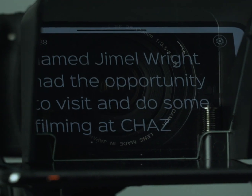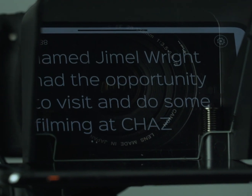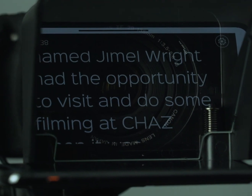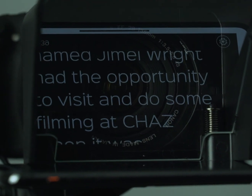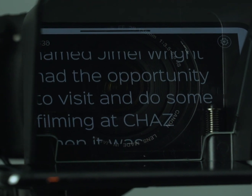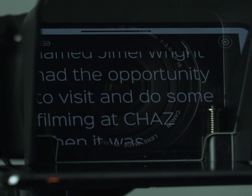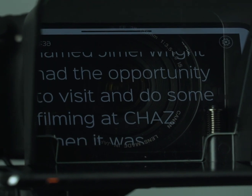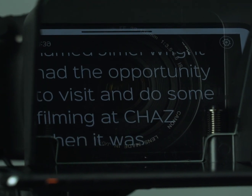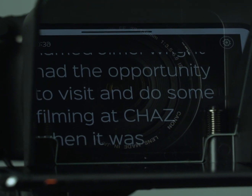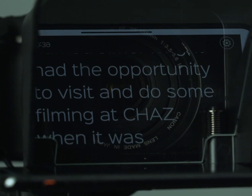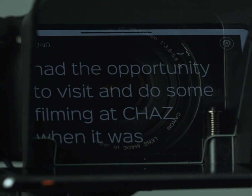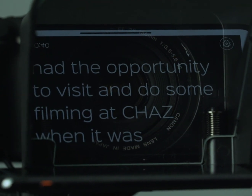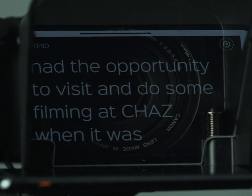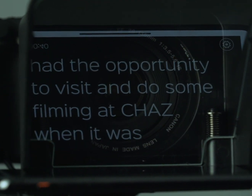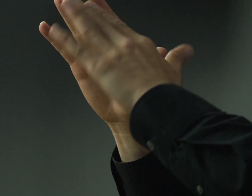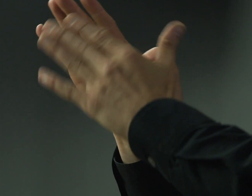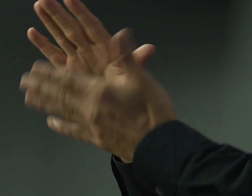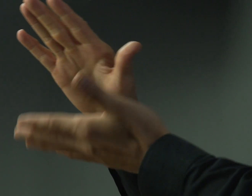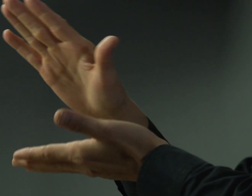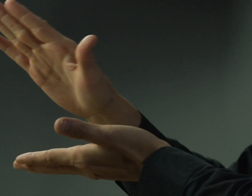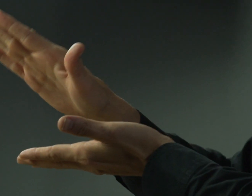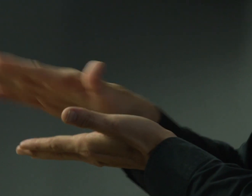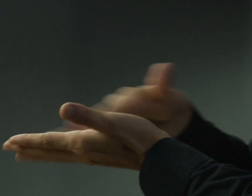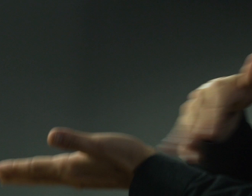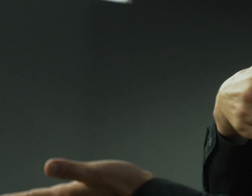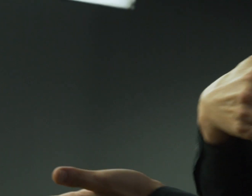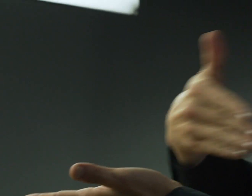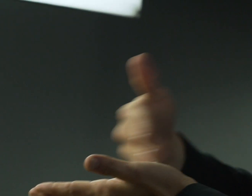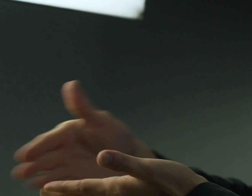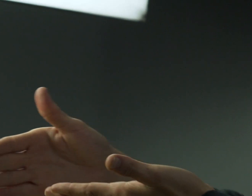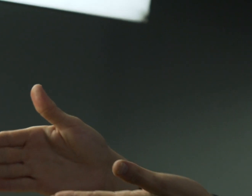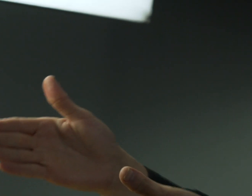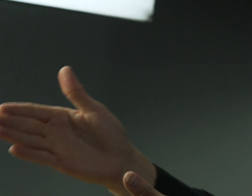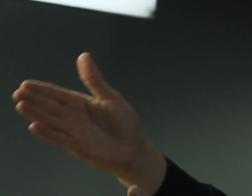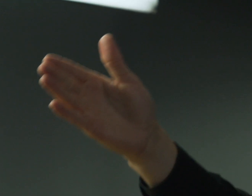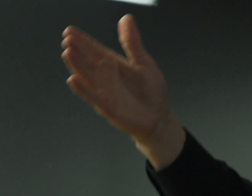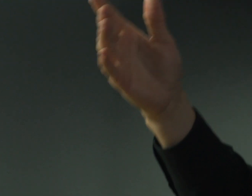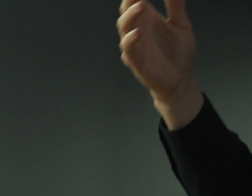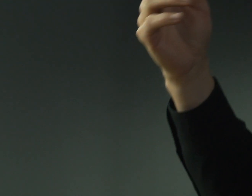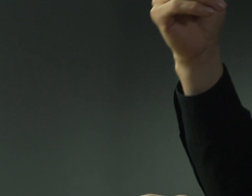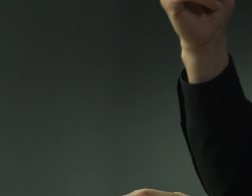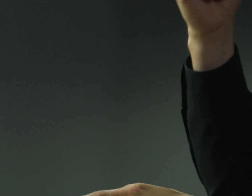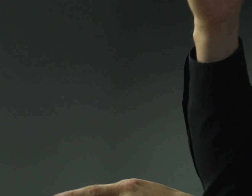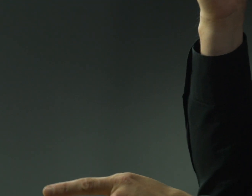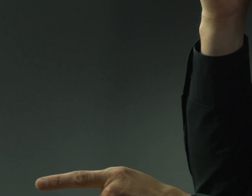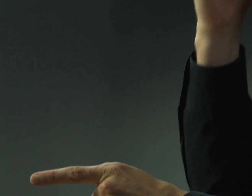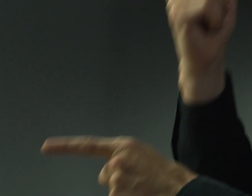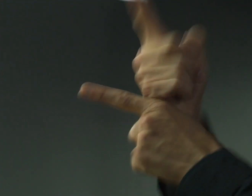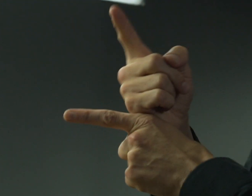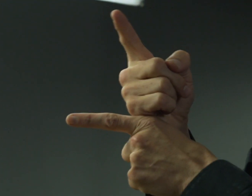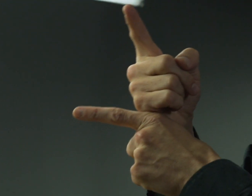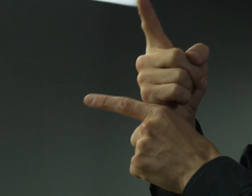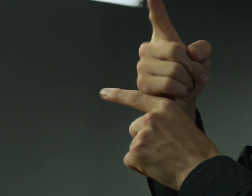That's partly because English is a second language for many deaf people. (Voiceover for Stacy Nowak) "Deaf people are visual.